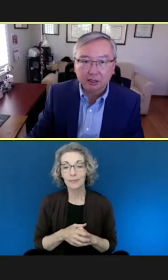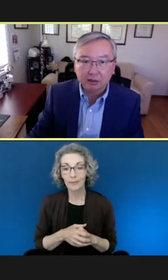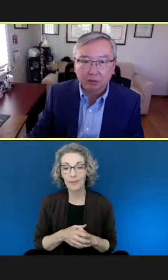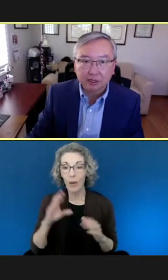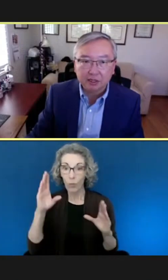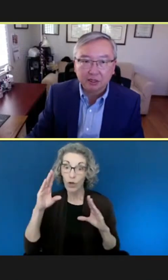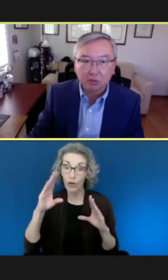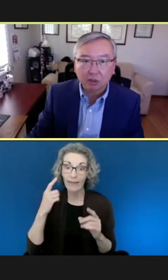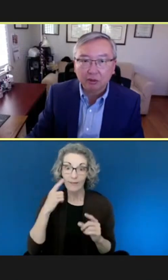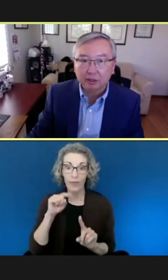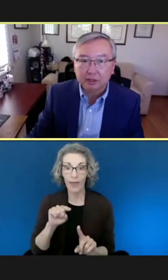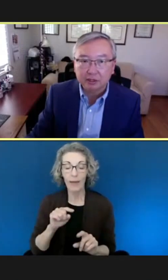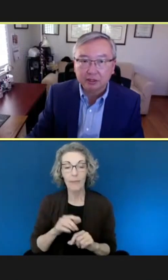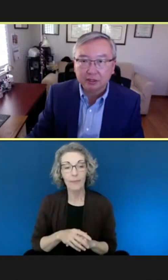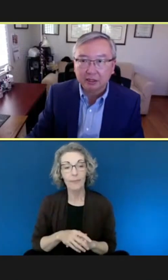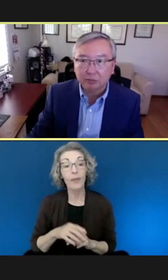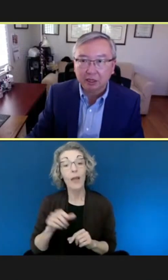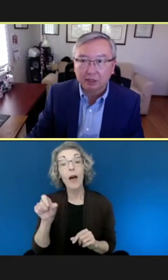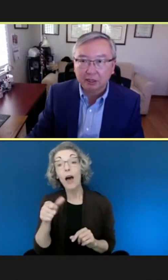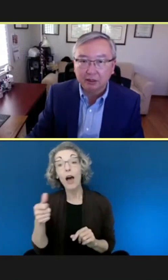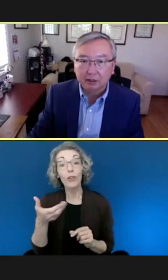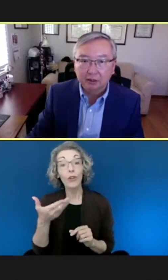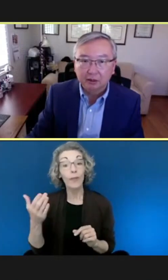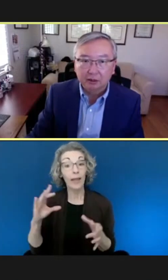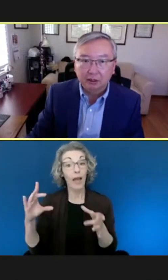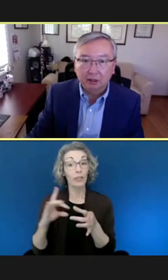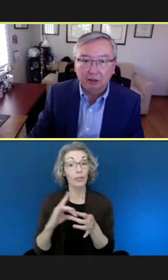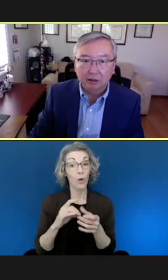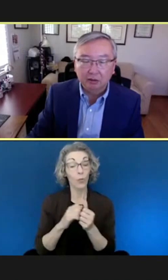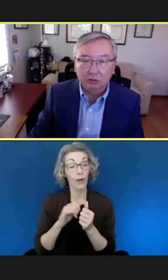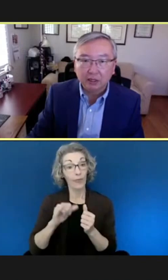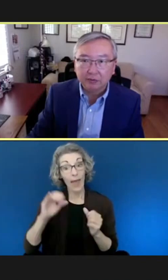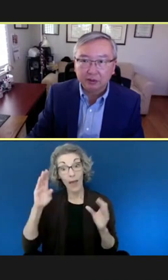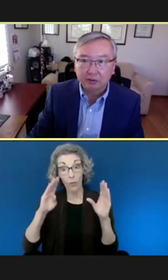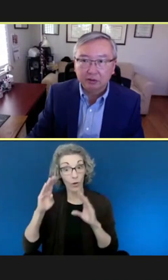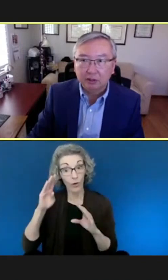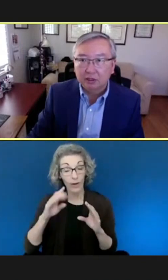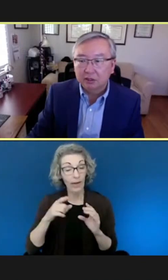with these worries that may be relevant?